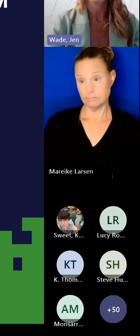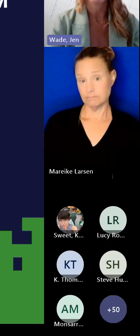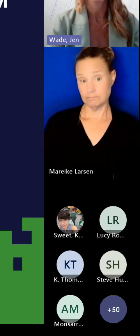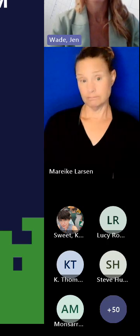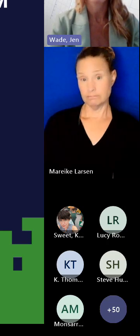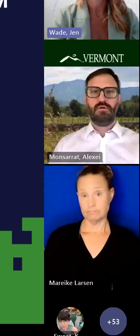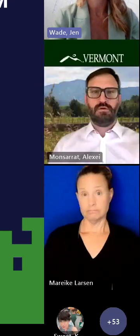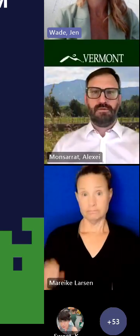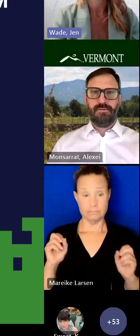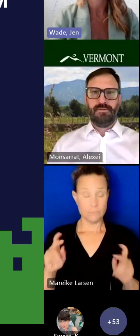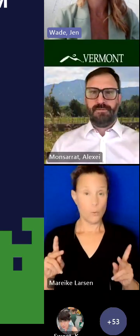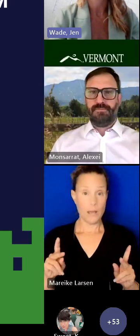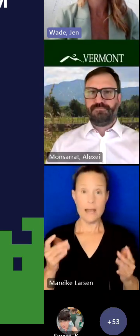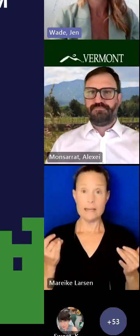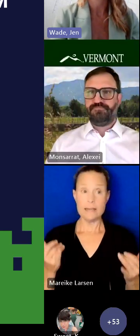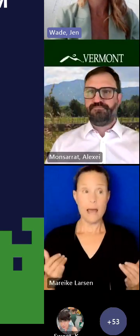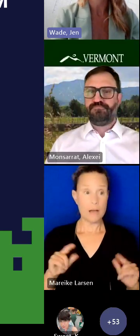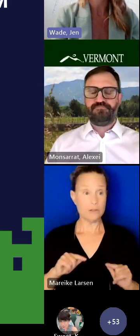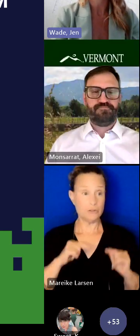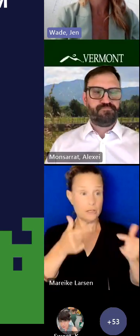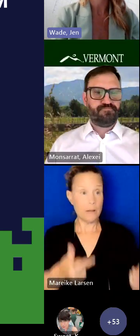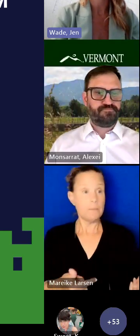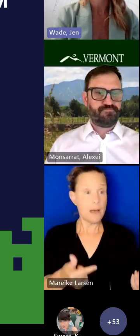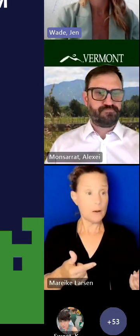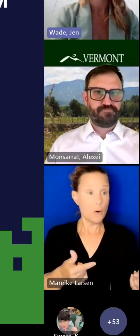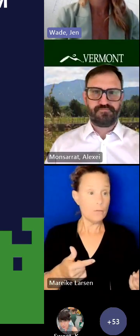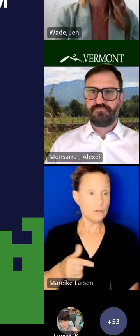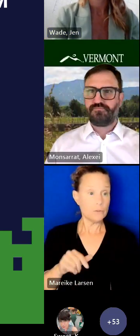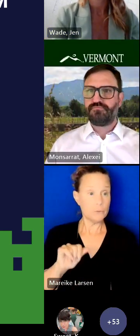All right, Kay, Alexi. I will turn it back over to you all to handle any questions that arise.